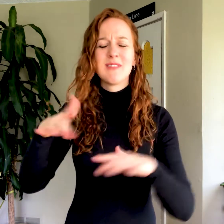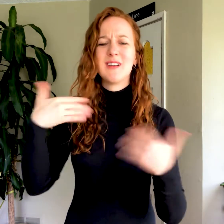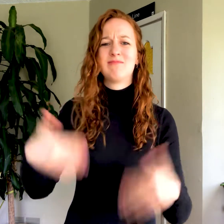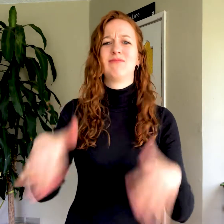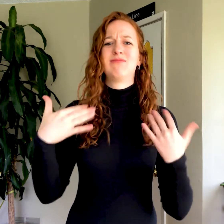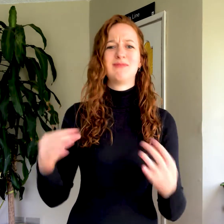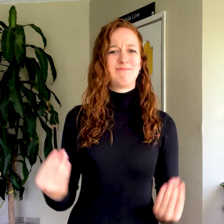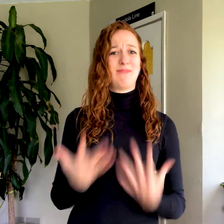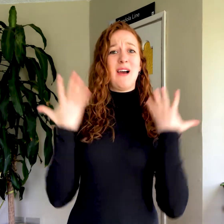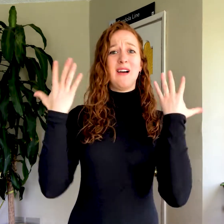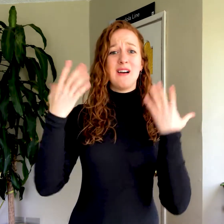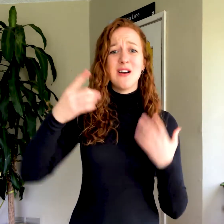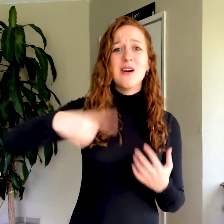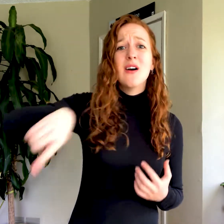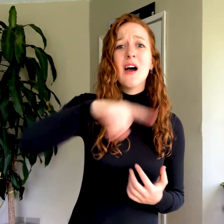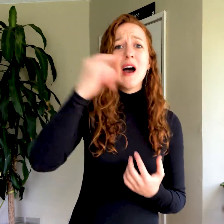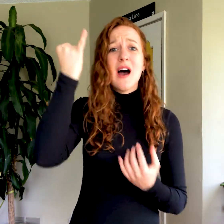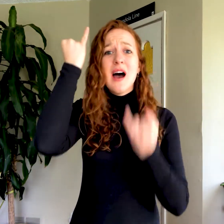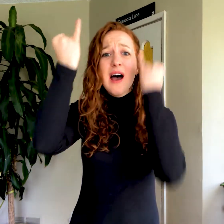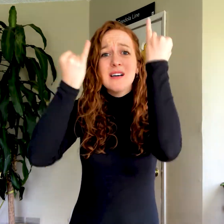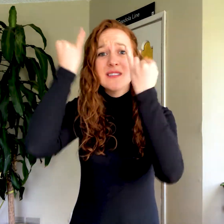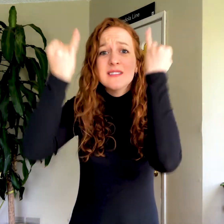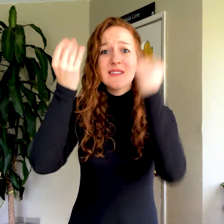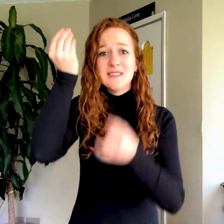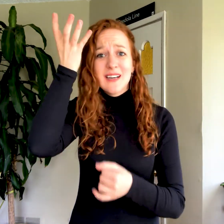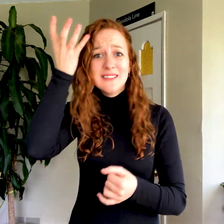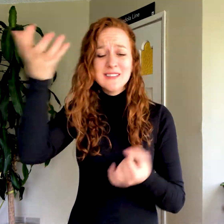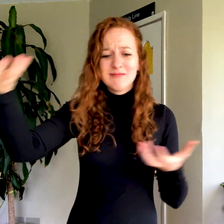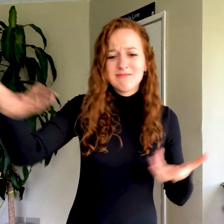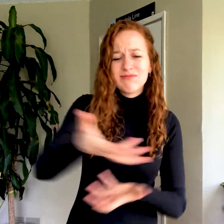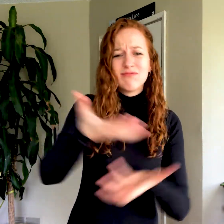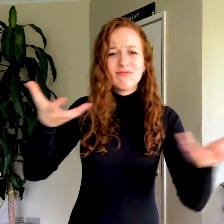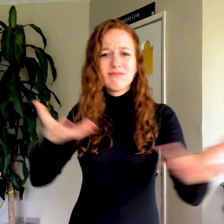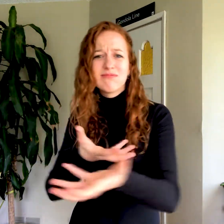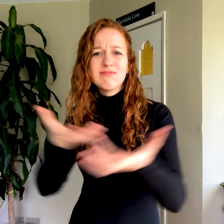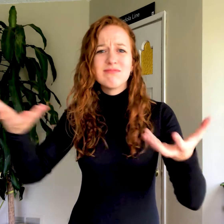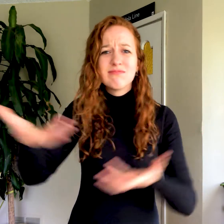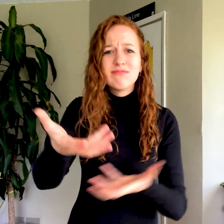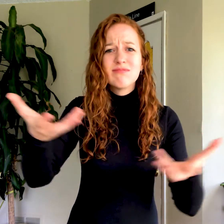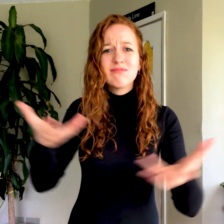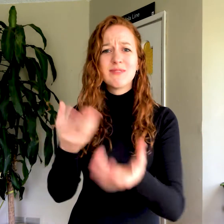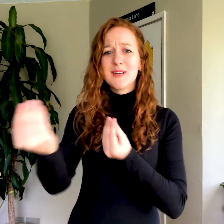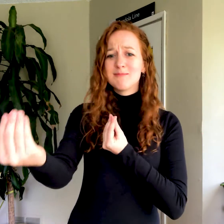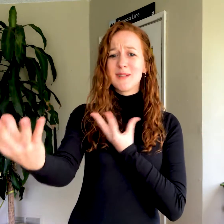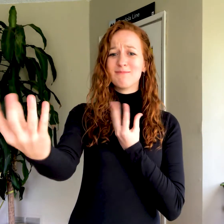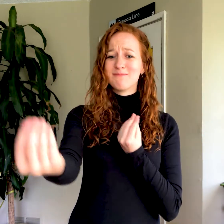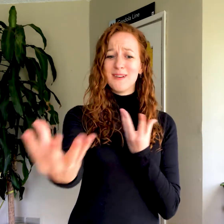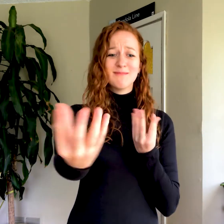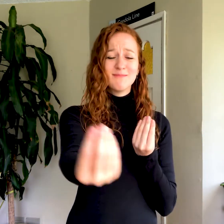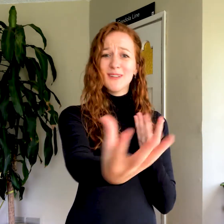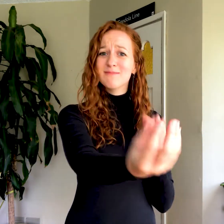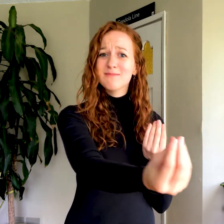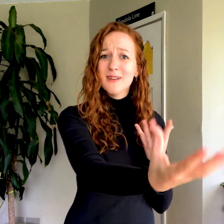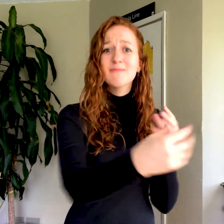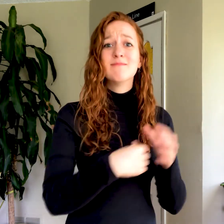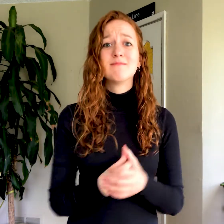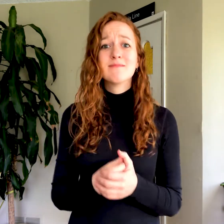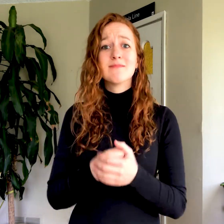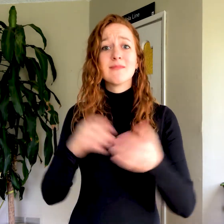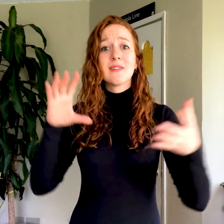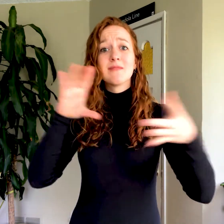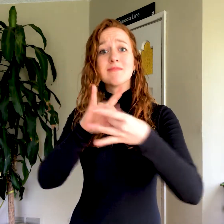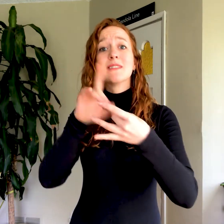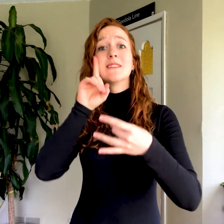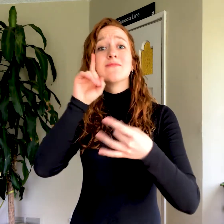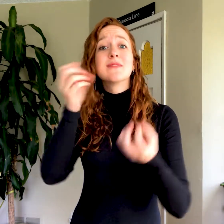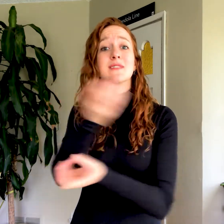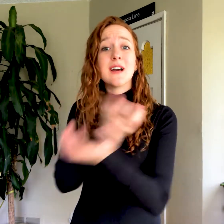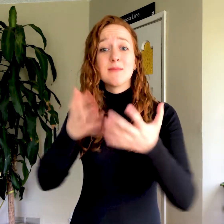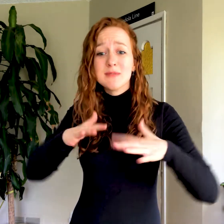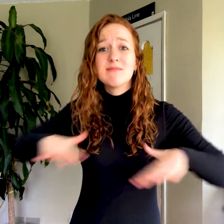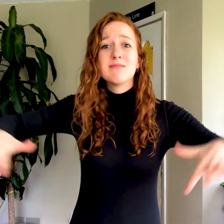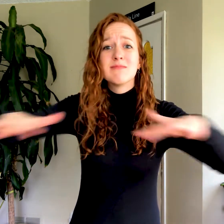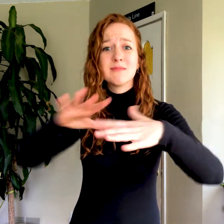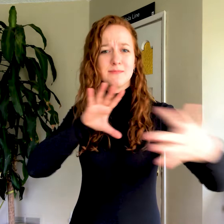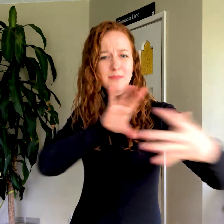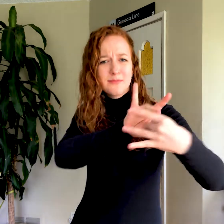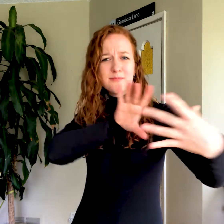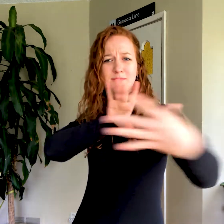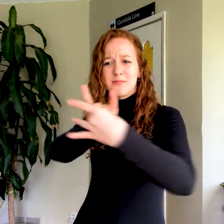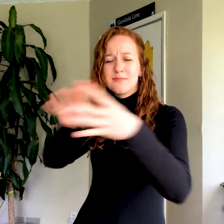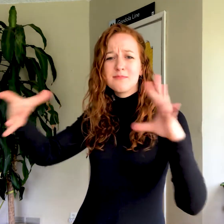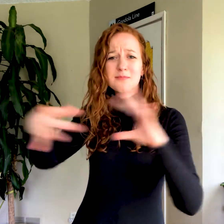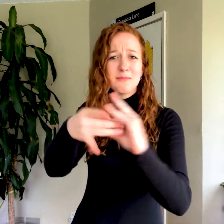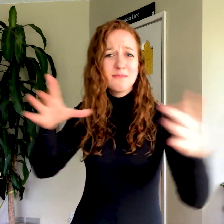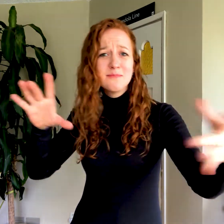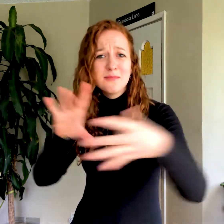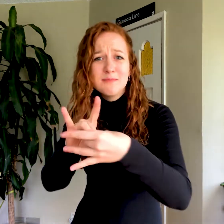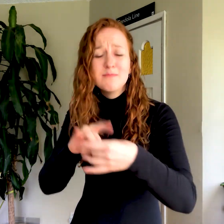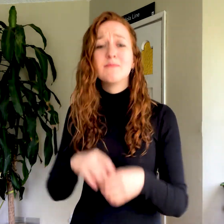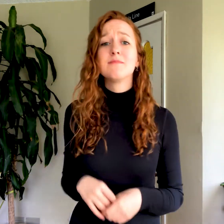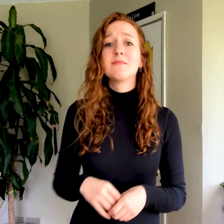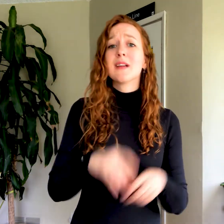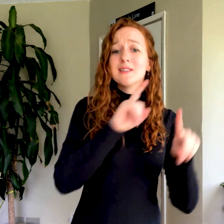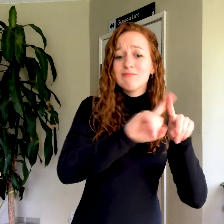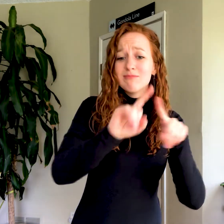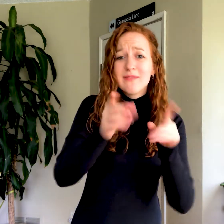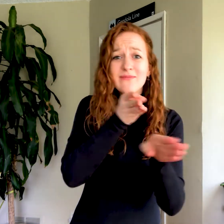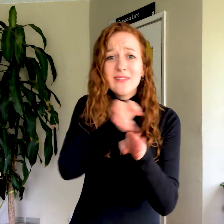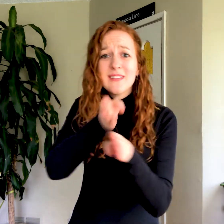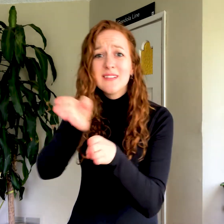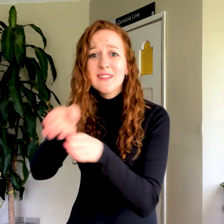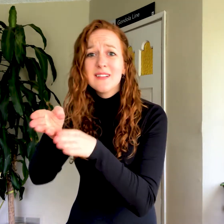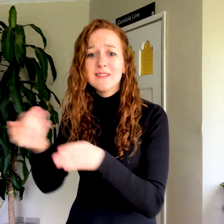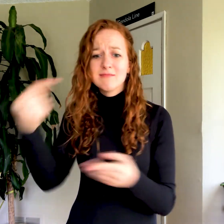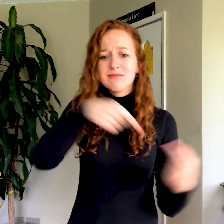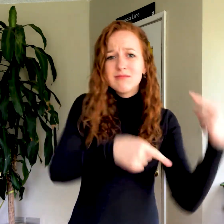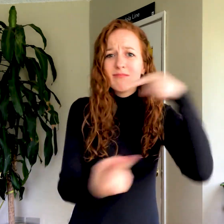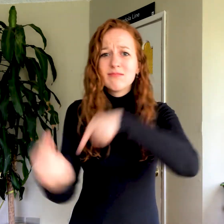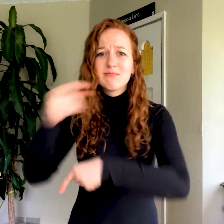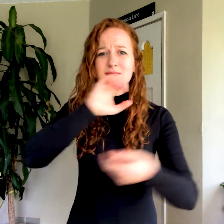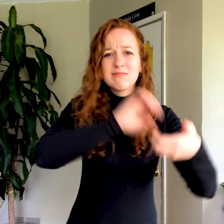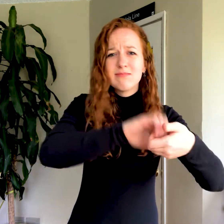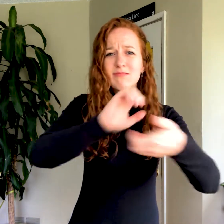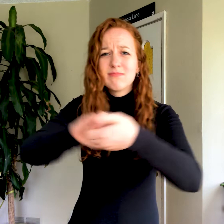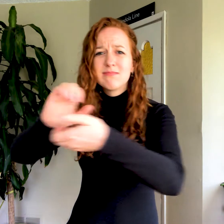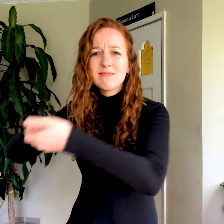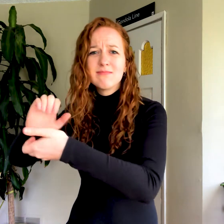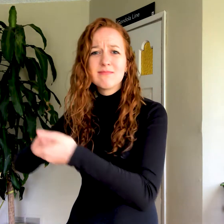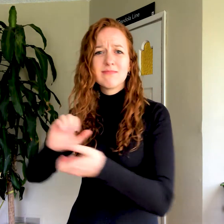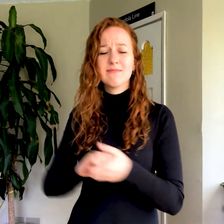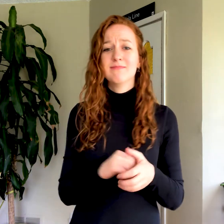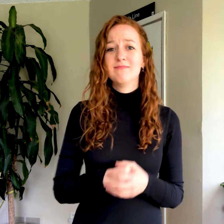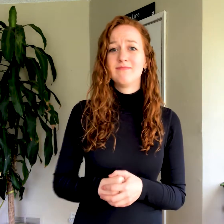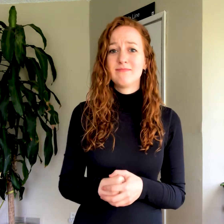and was inspired by the exchange of ideas, connections with fellow Deaf STEMists, and interdisciplinary collaborations.